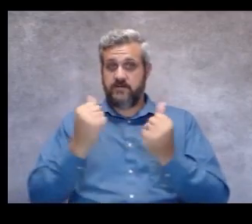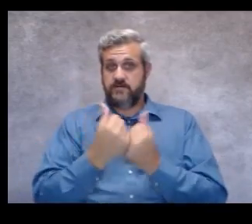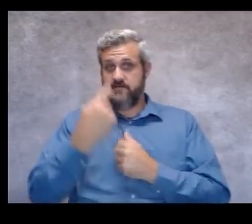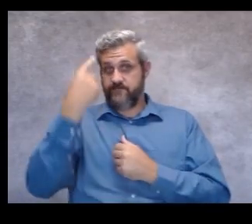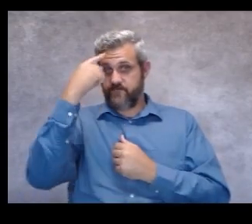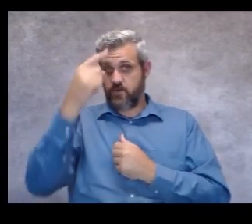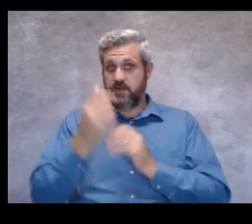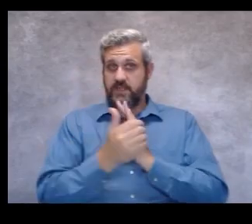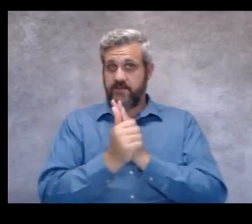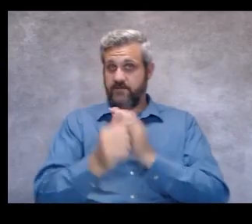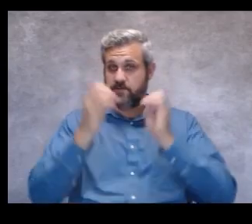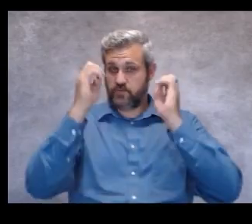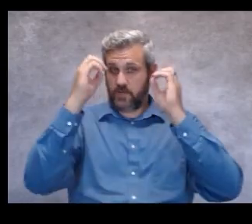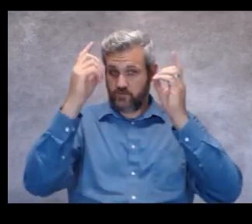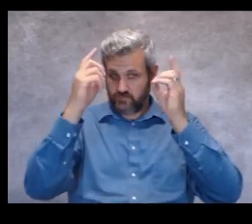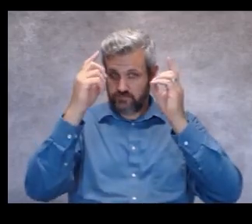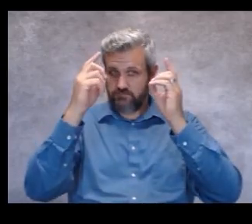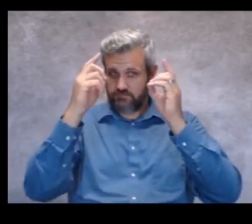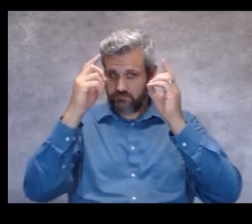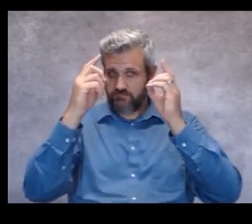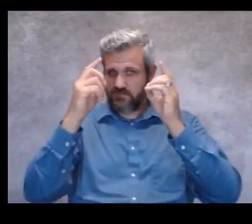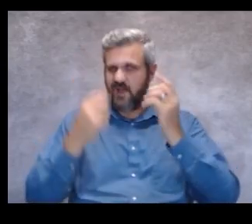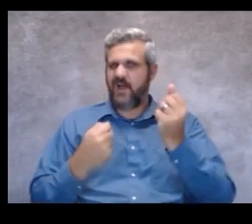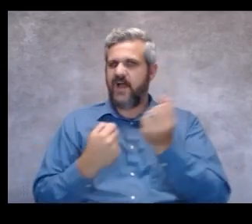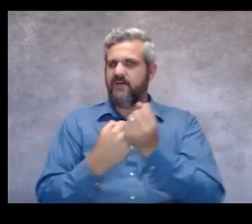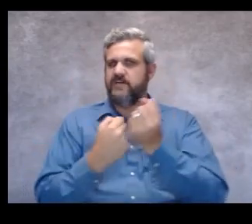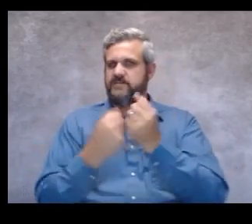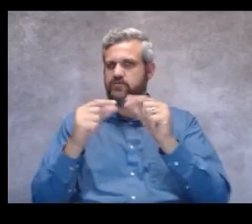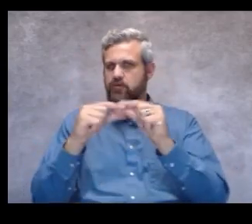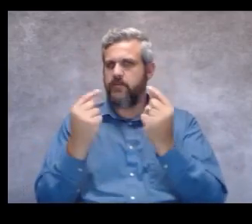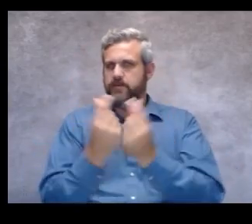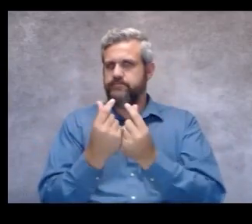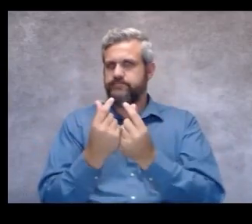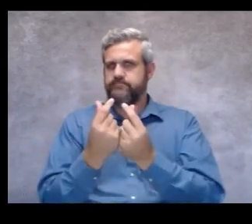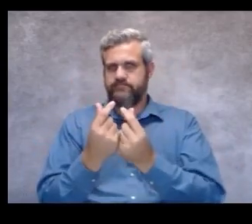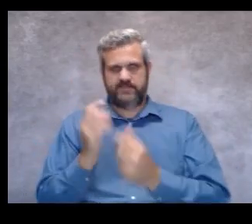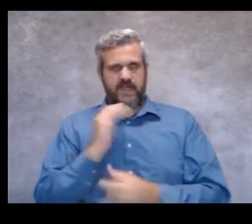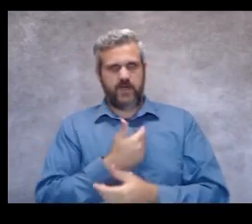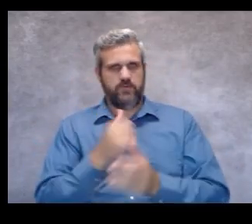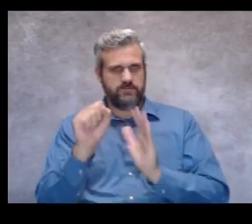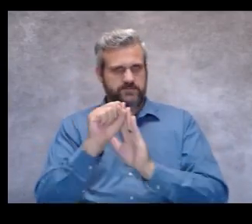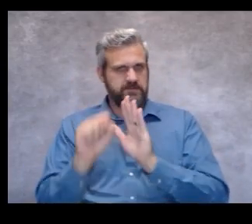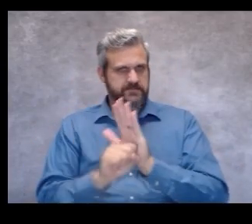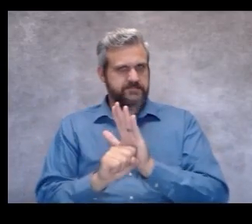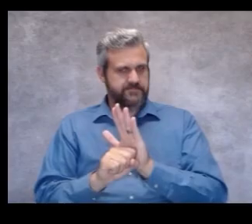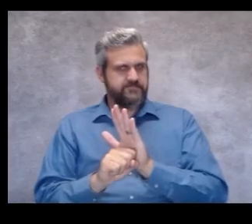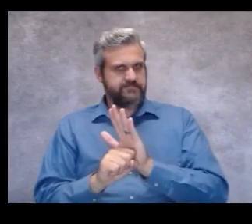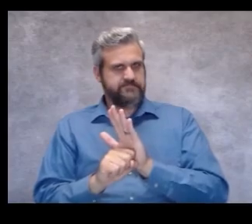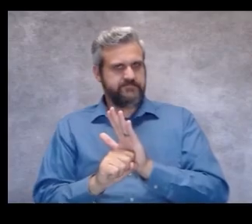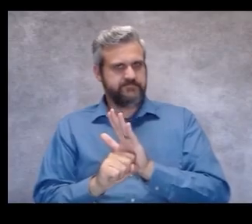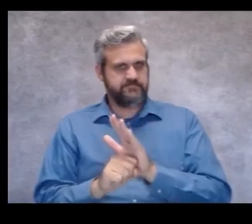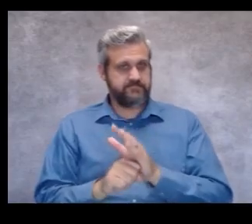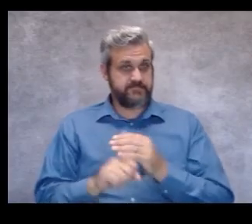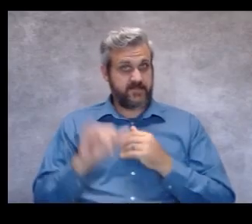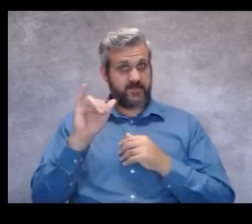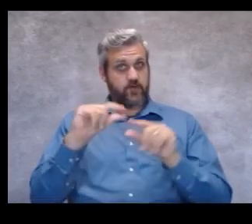Gifted Education that is the advocacy group in our state and this group offers